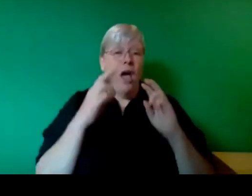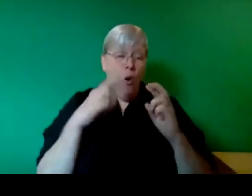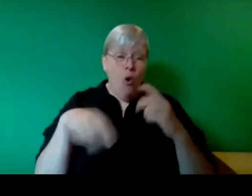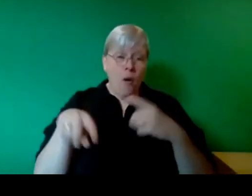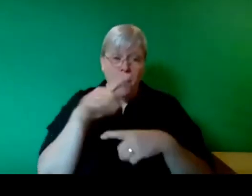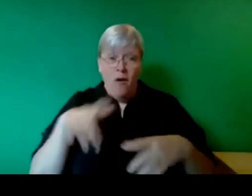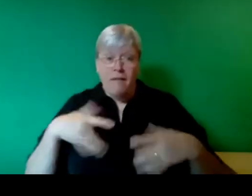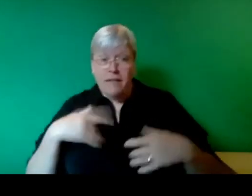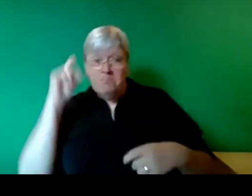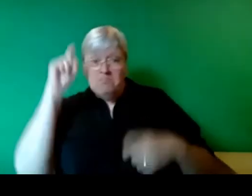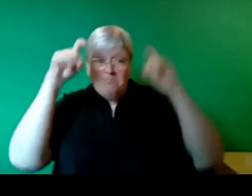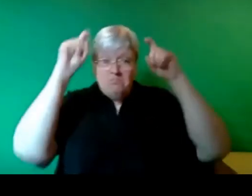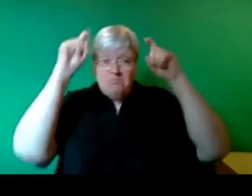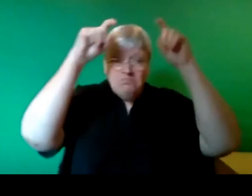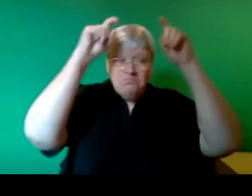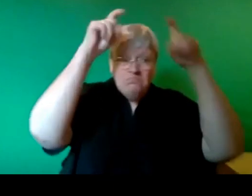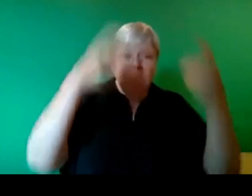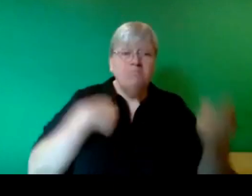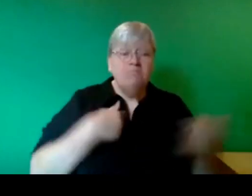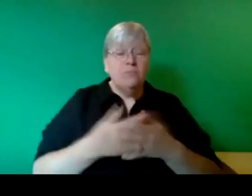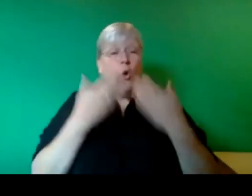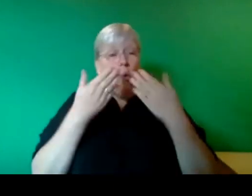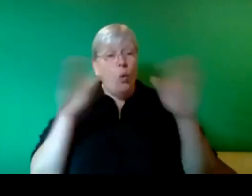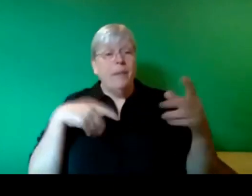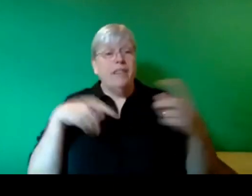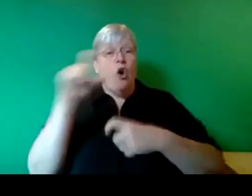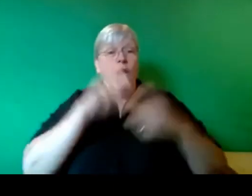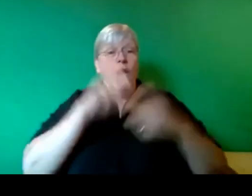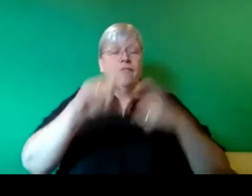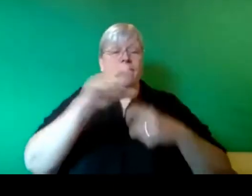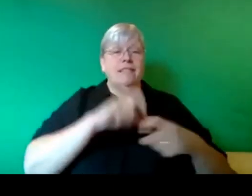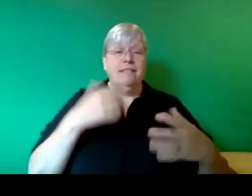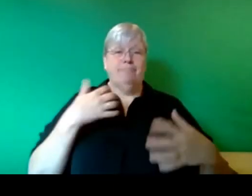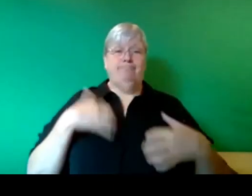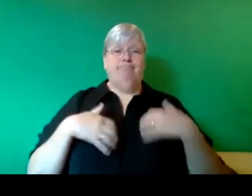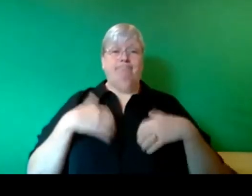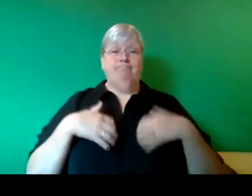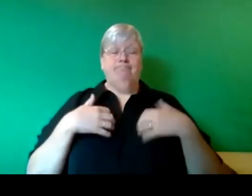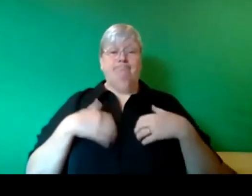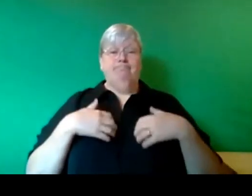in opening the conference, I really look forward to hearing the discussions that will unfold today